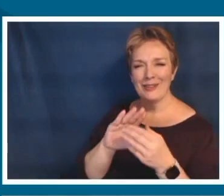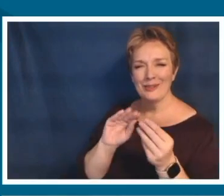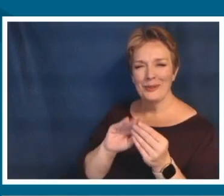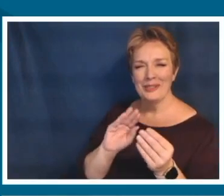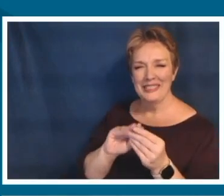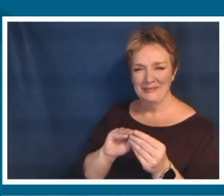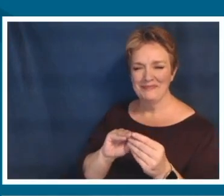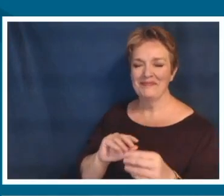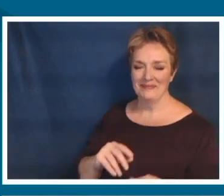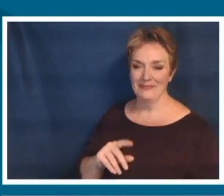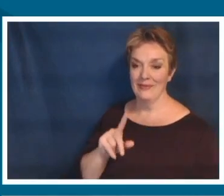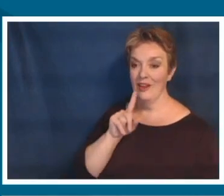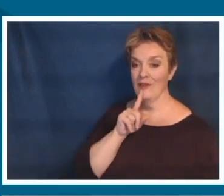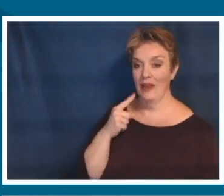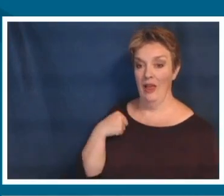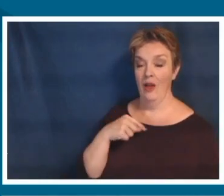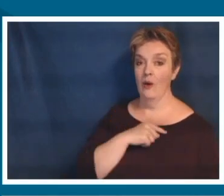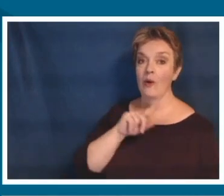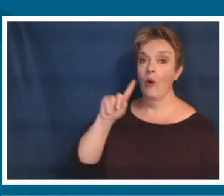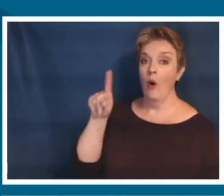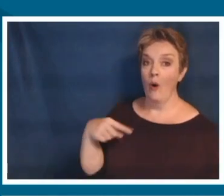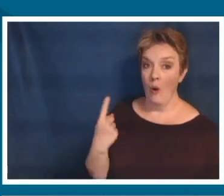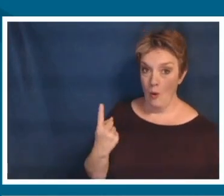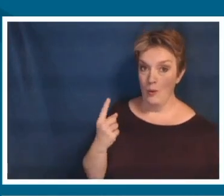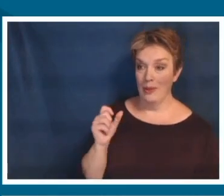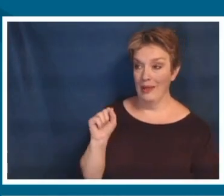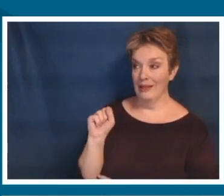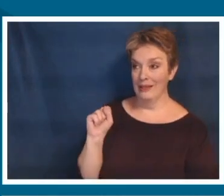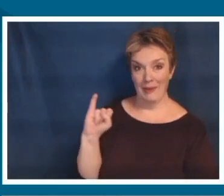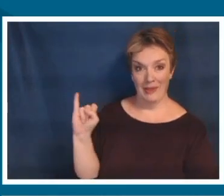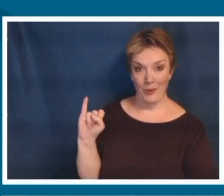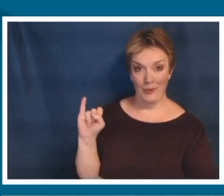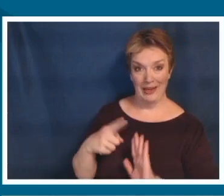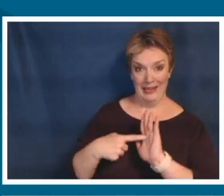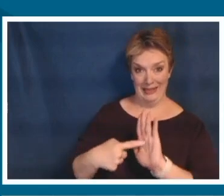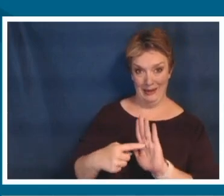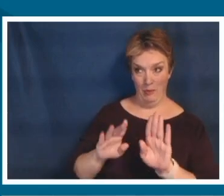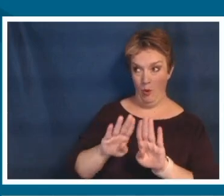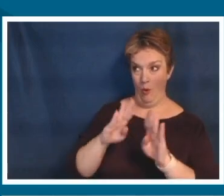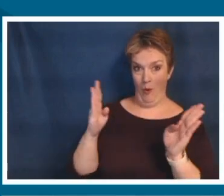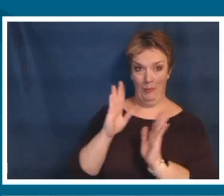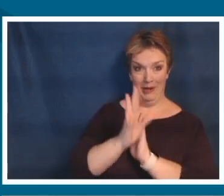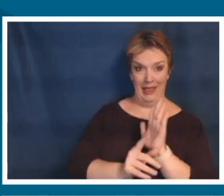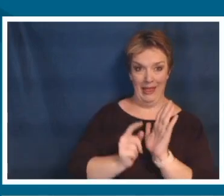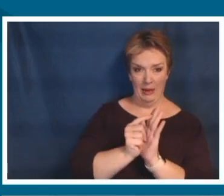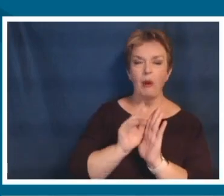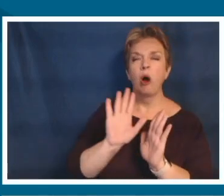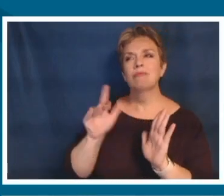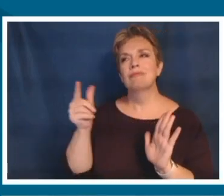the only smithsonian exhibit open i believe at that time outside of the